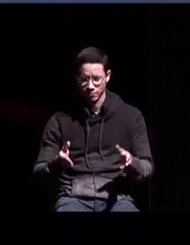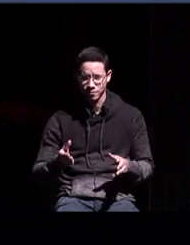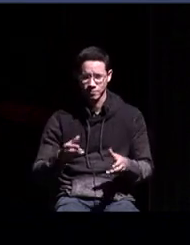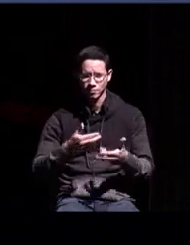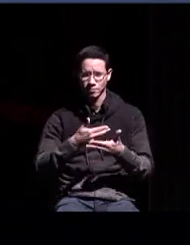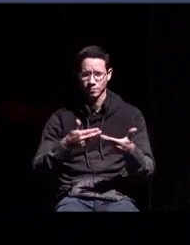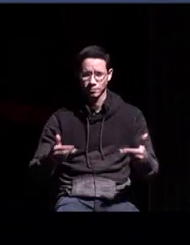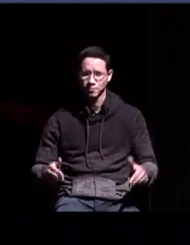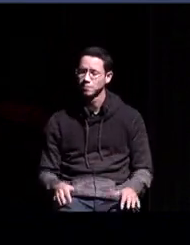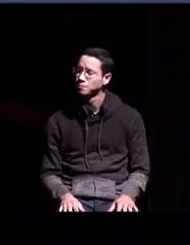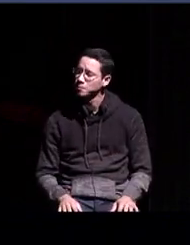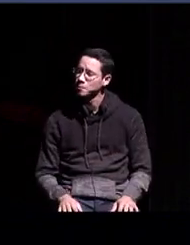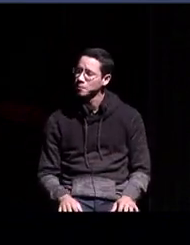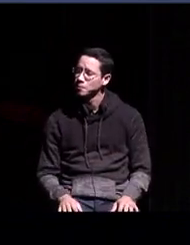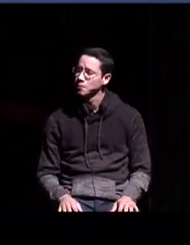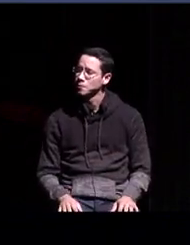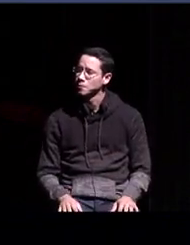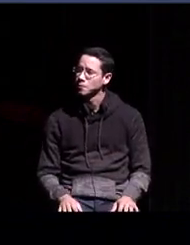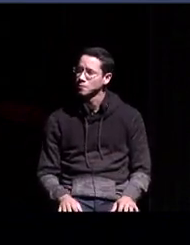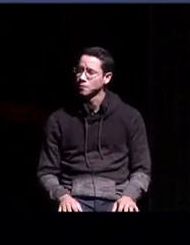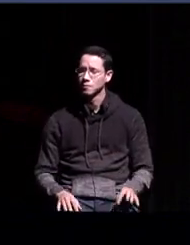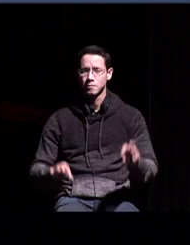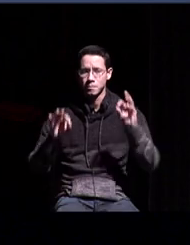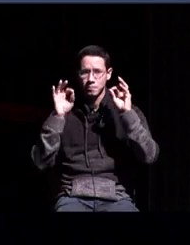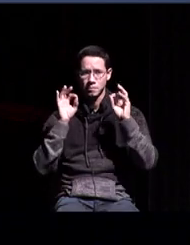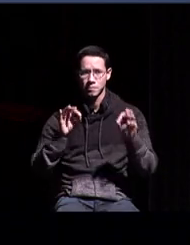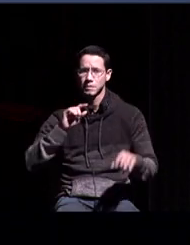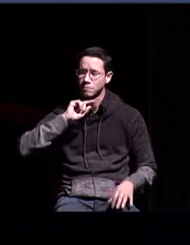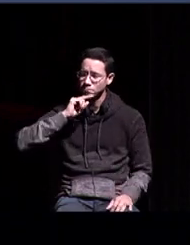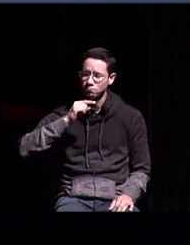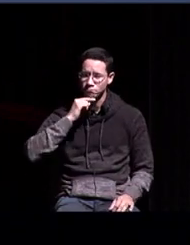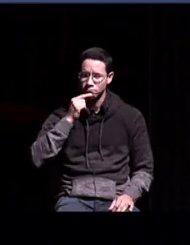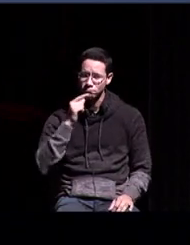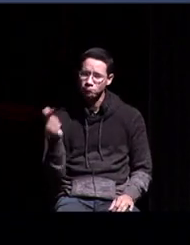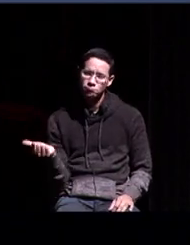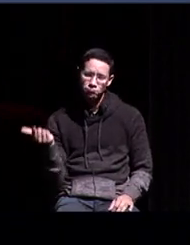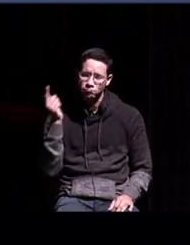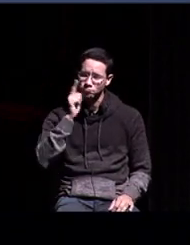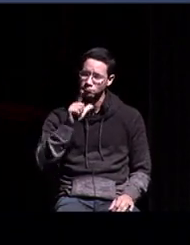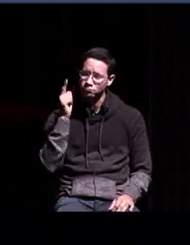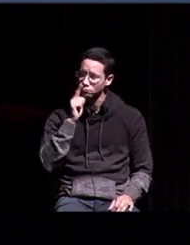have the exact notion will not be able to discuss